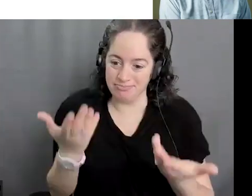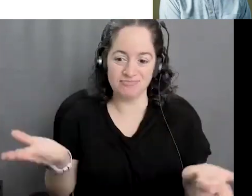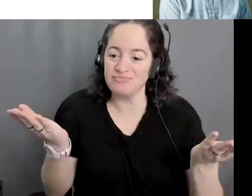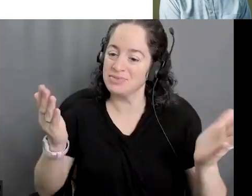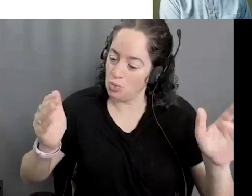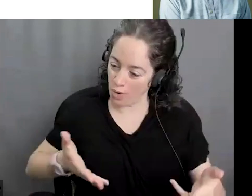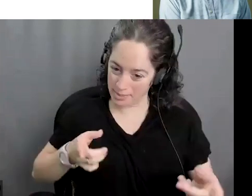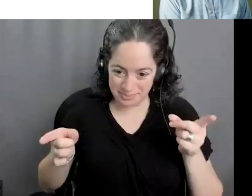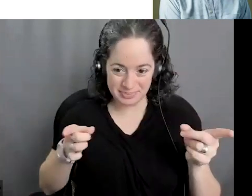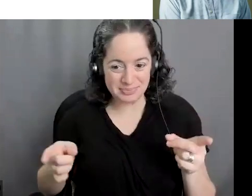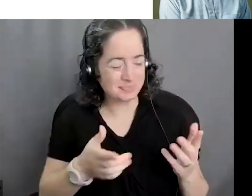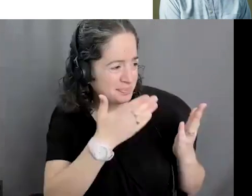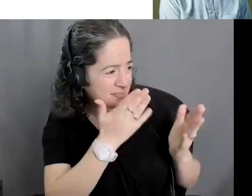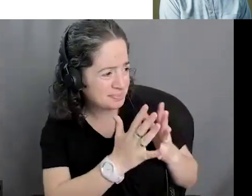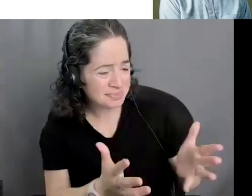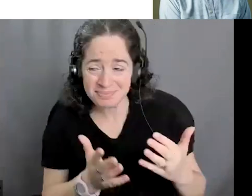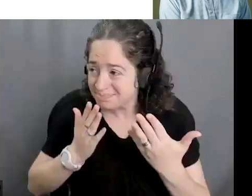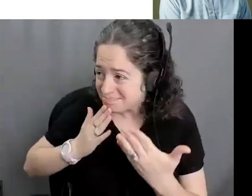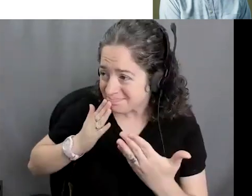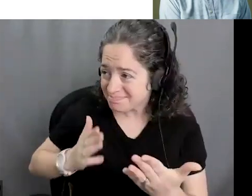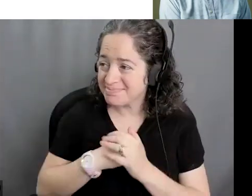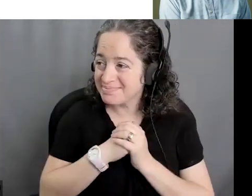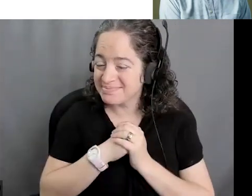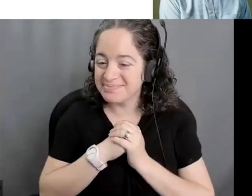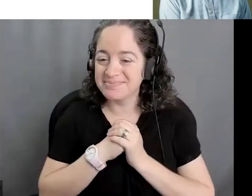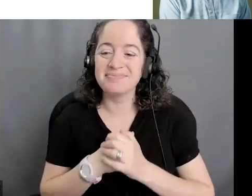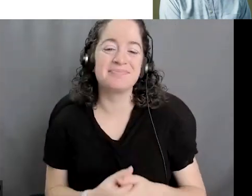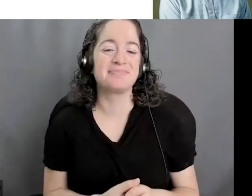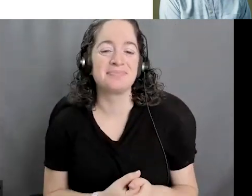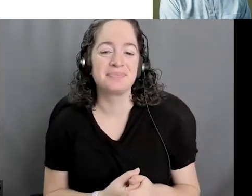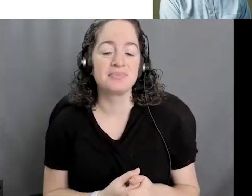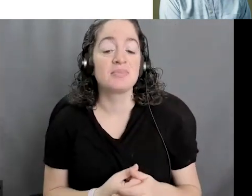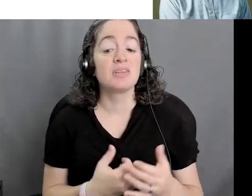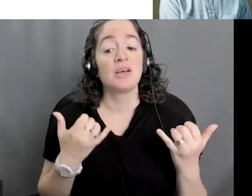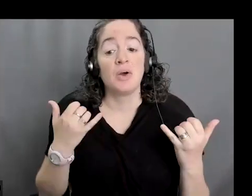Thank you very much, Amber. Thank you. What I'm going to do is I'm going to stop sharing.